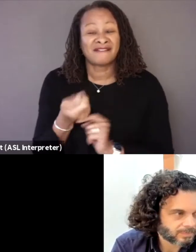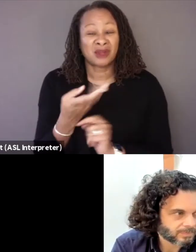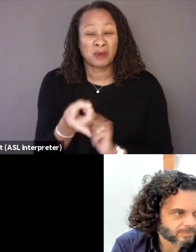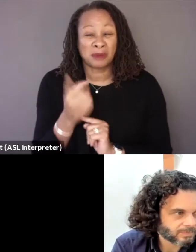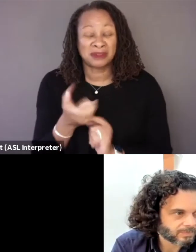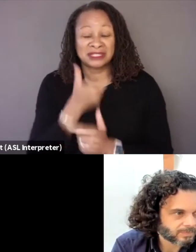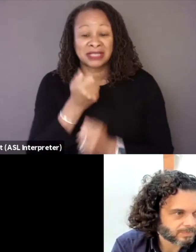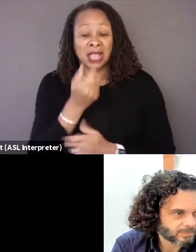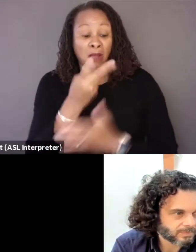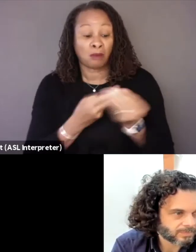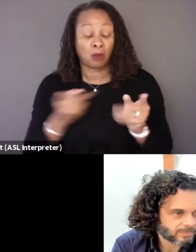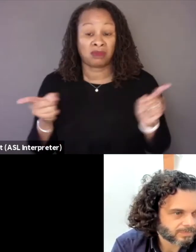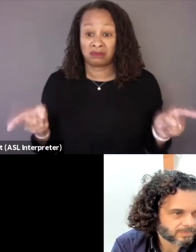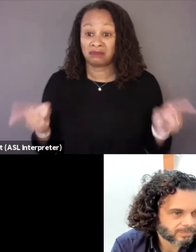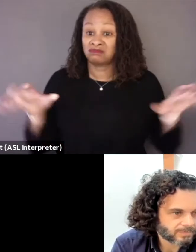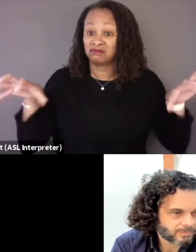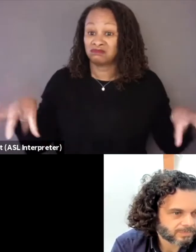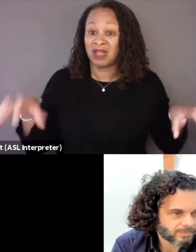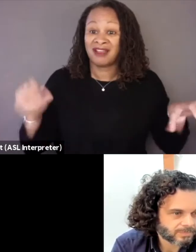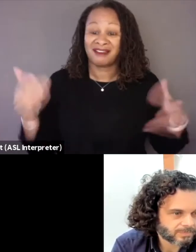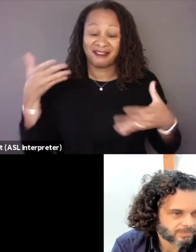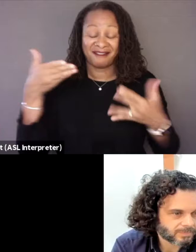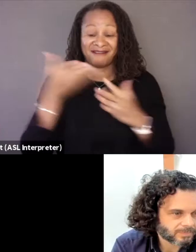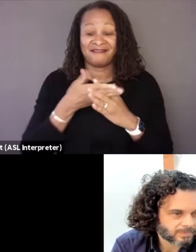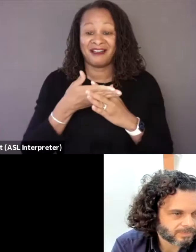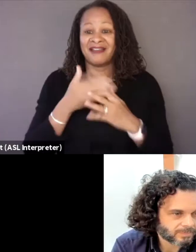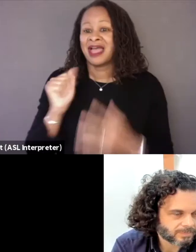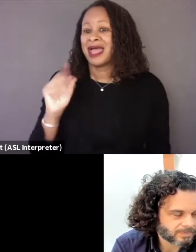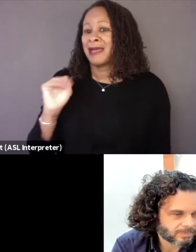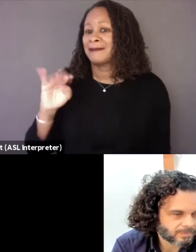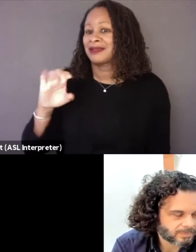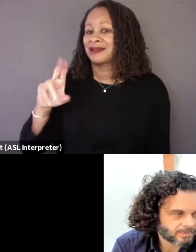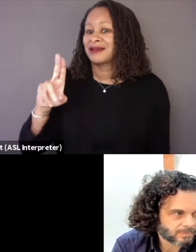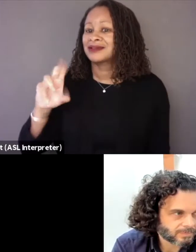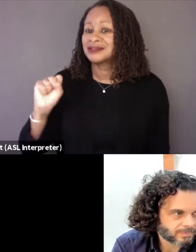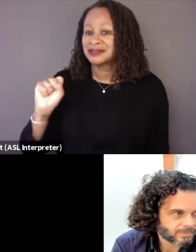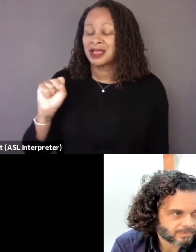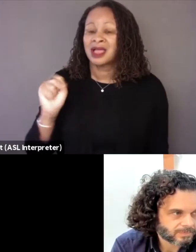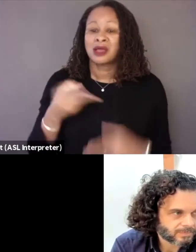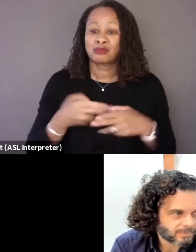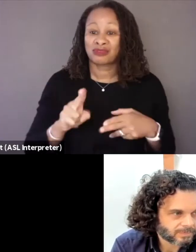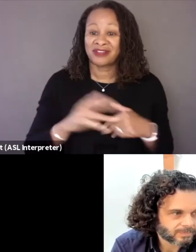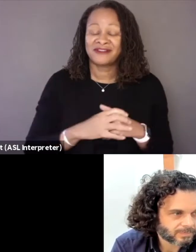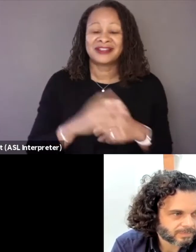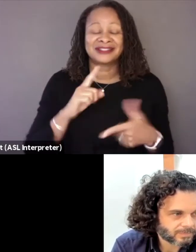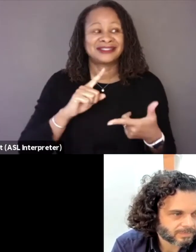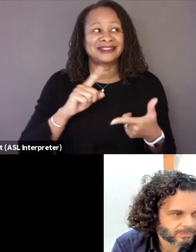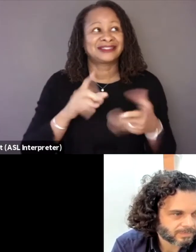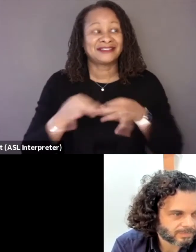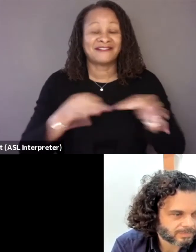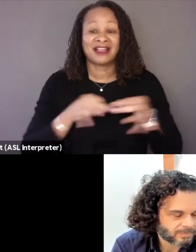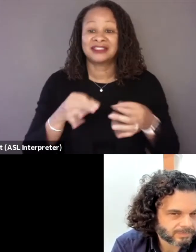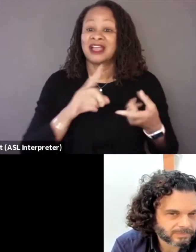both sides are able to file something called Amicus briefs, which is defined as friends of the court for either side.